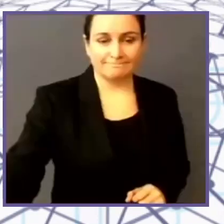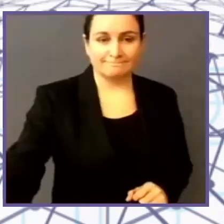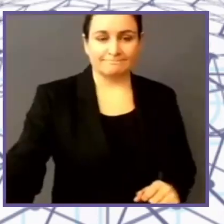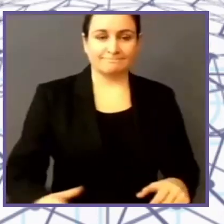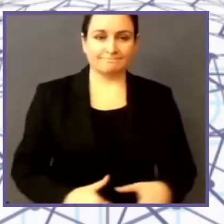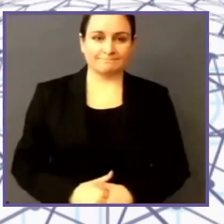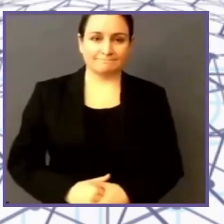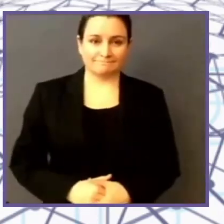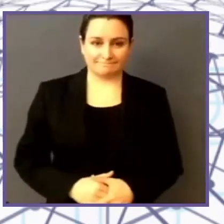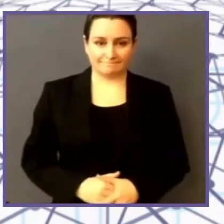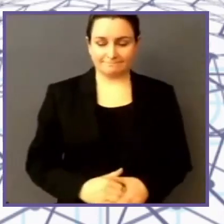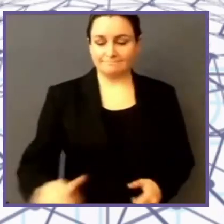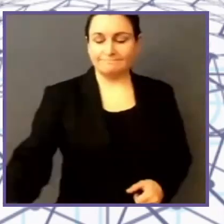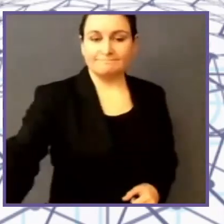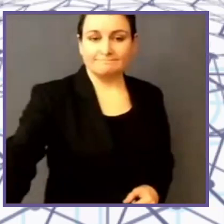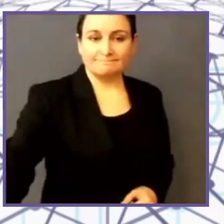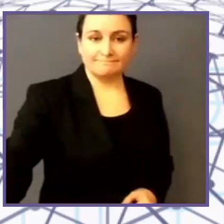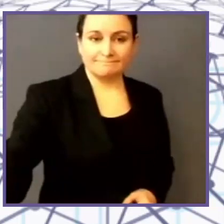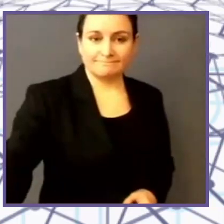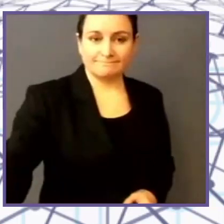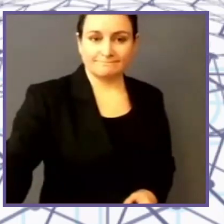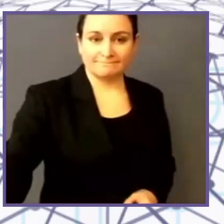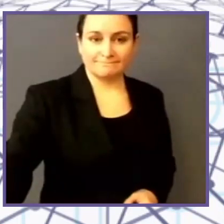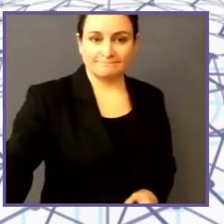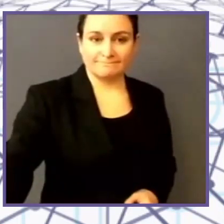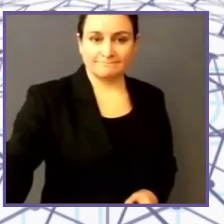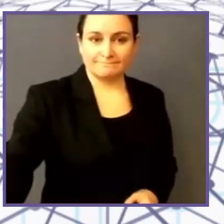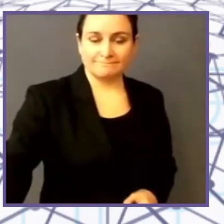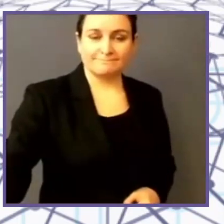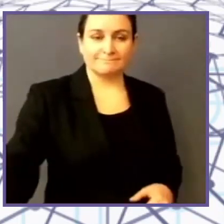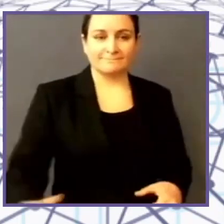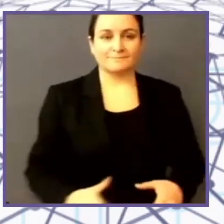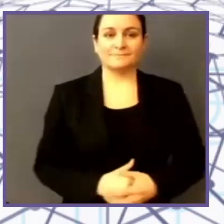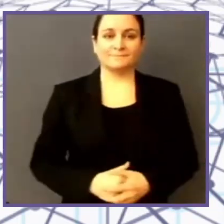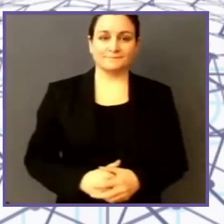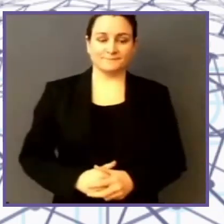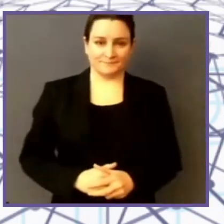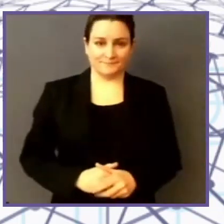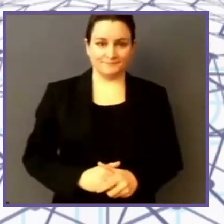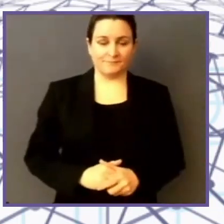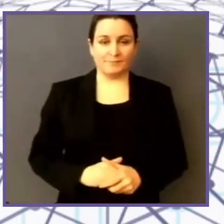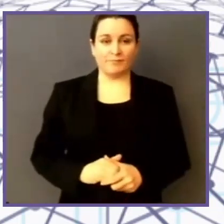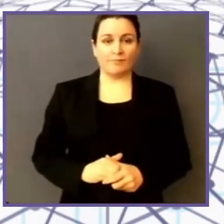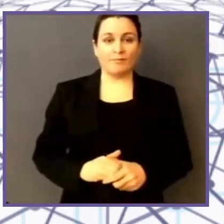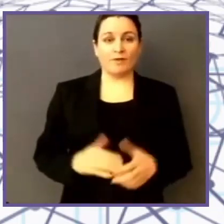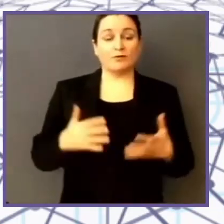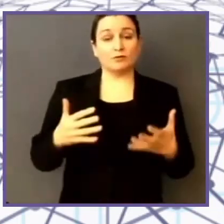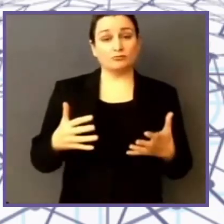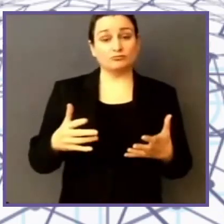disability dongle device. And she said individuals who have a social technical fluency of disability are not treated